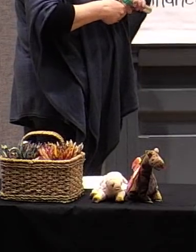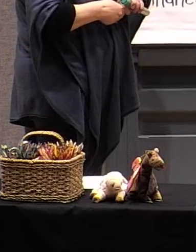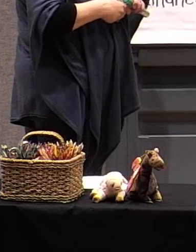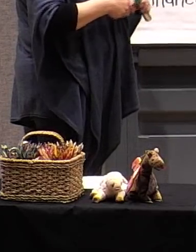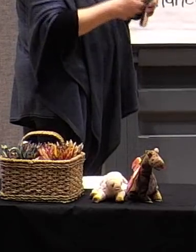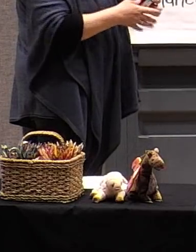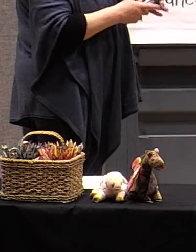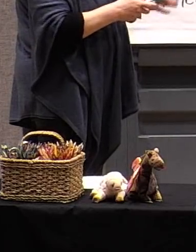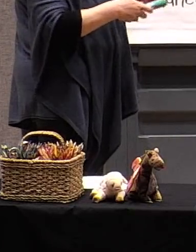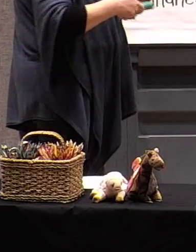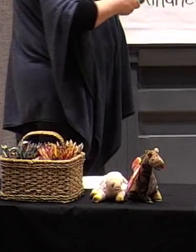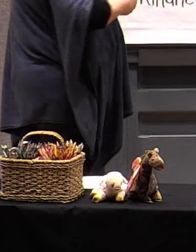picking up the trash.